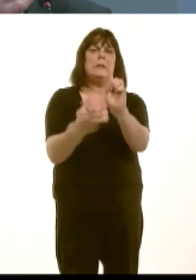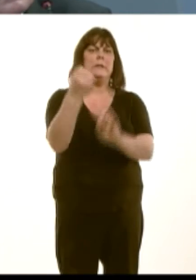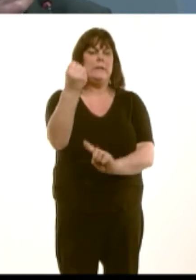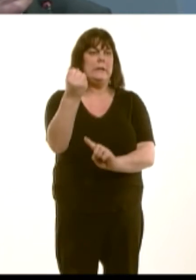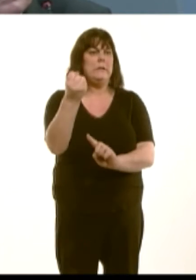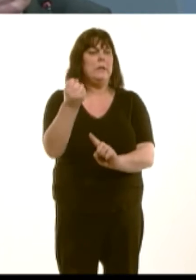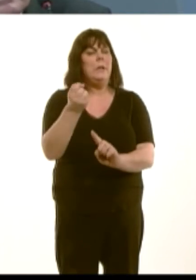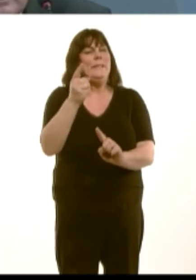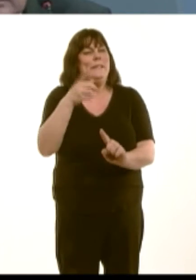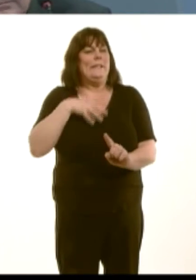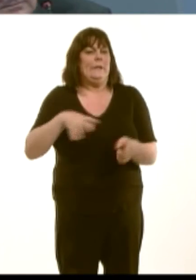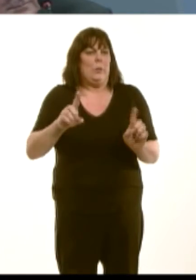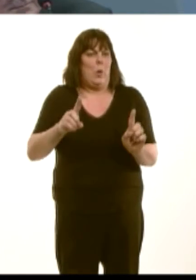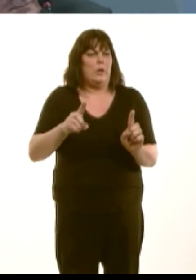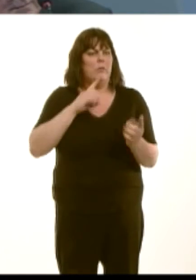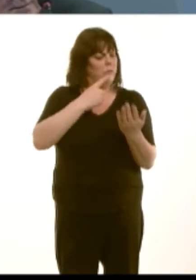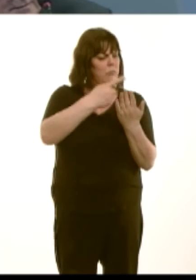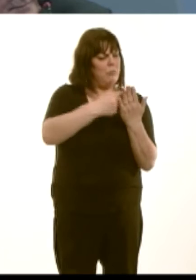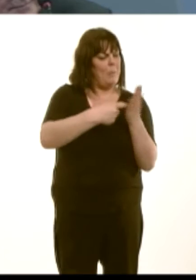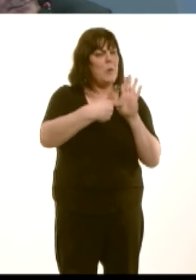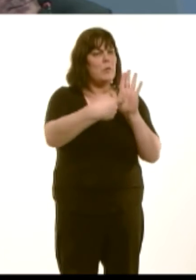its report obviously need to be taken forward and enacted.